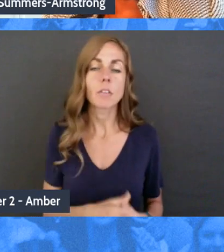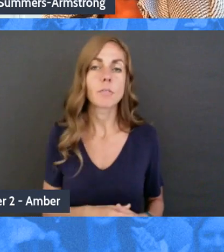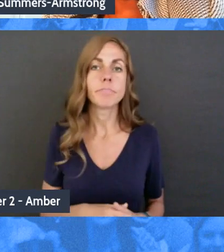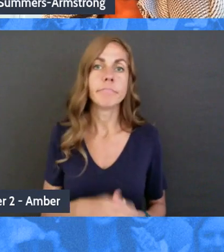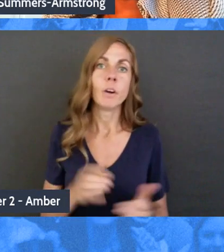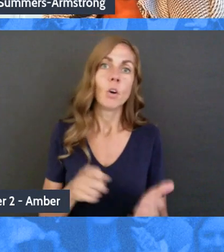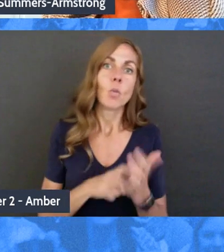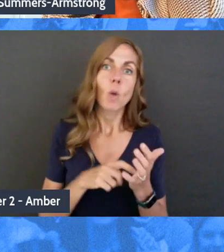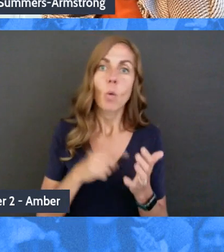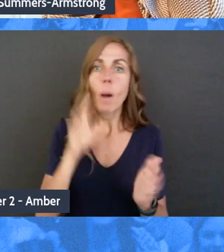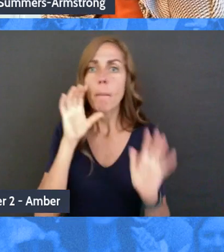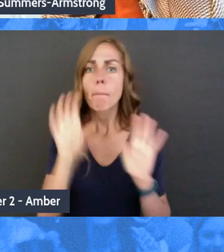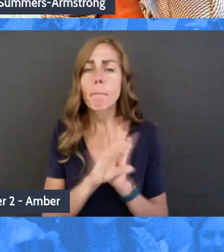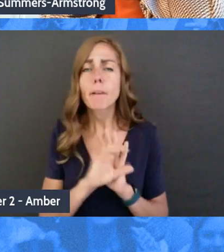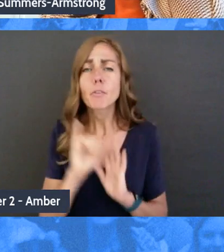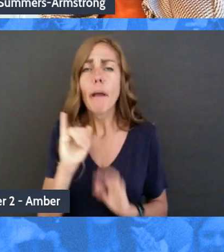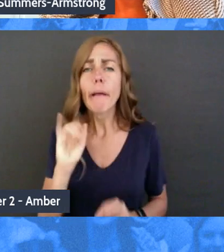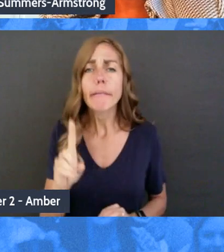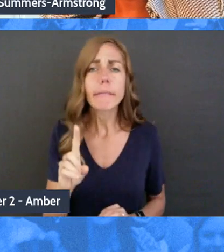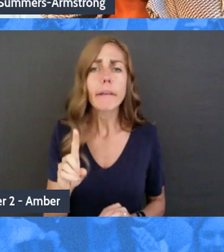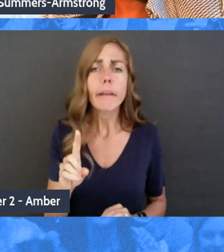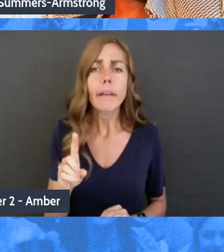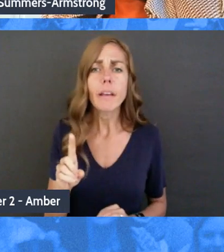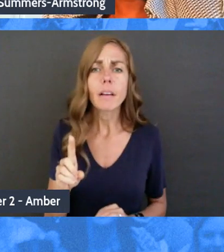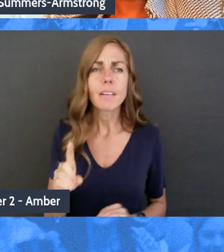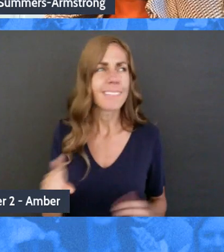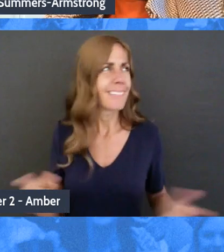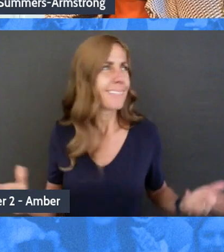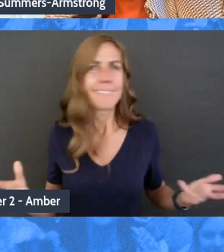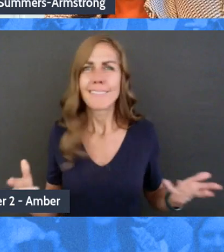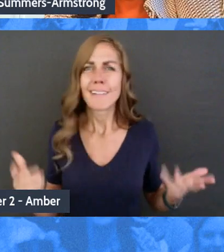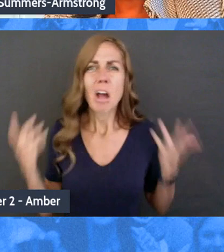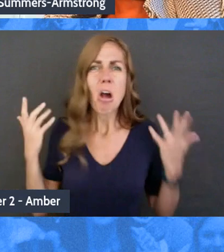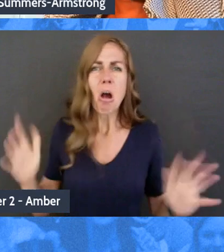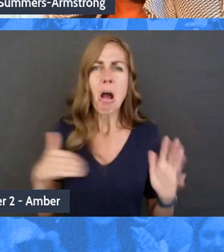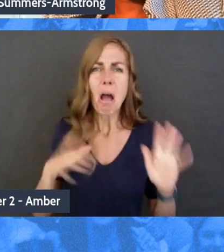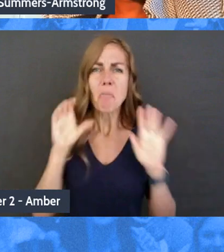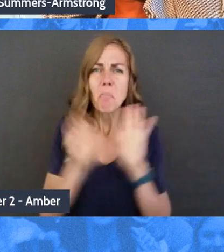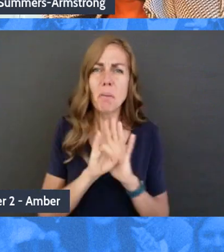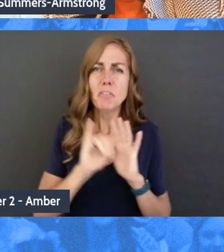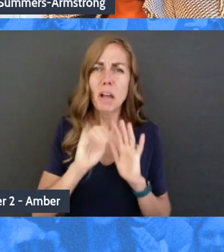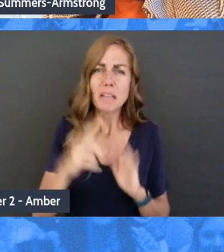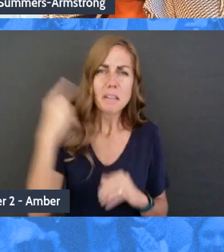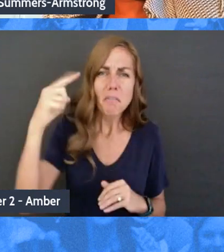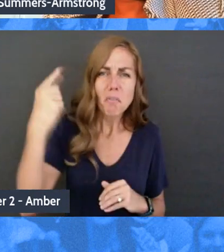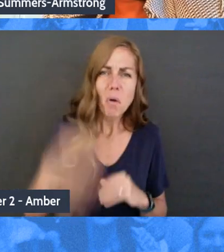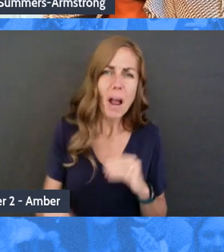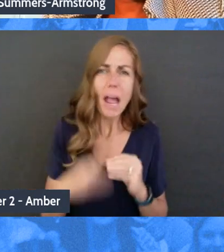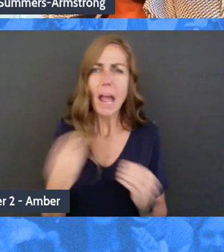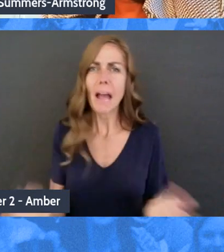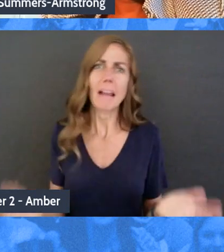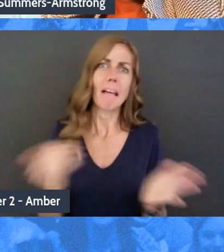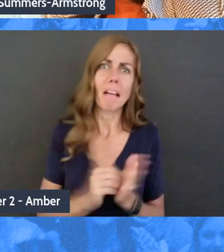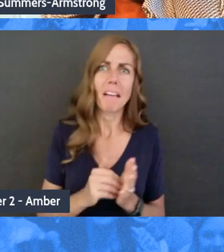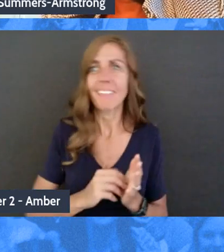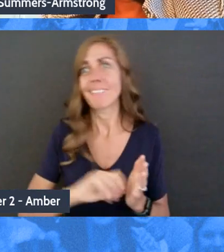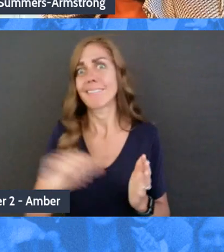for things that really, we've already got a photo ID law. Why don't, we don't need to add any more requirements and just the list goes on.